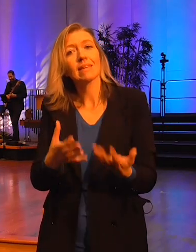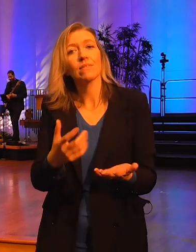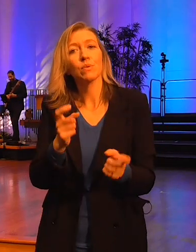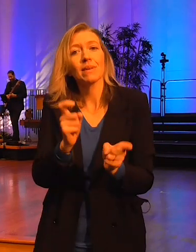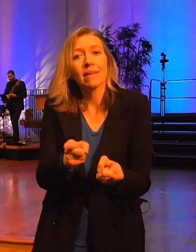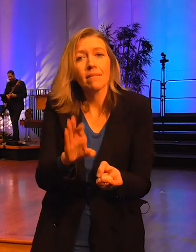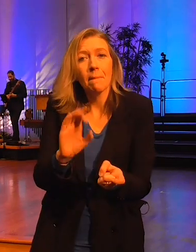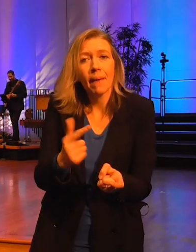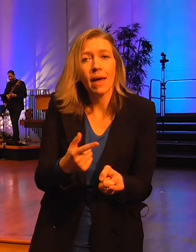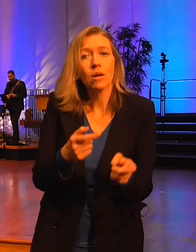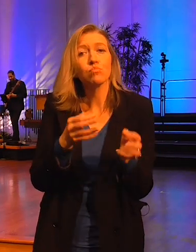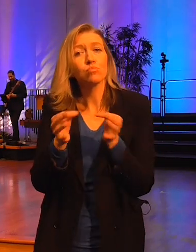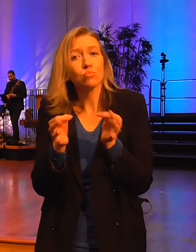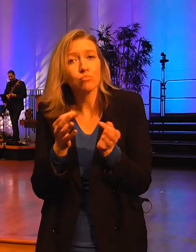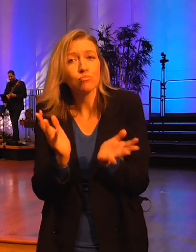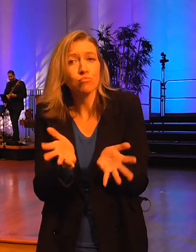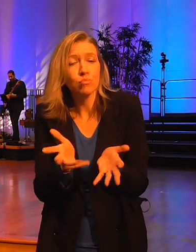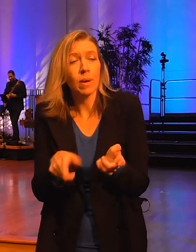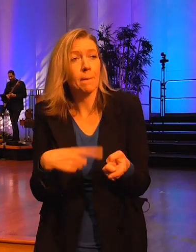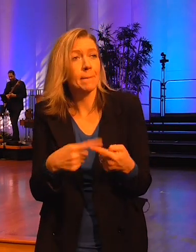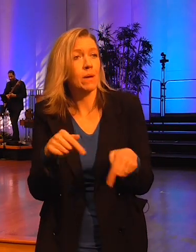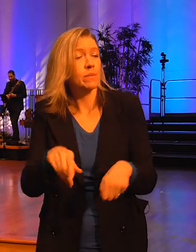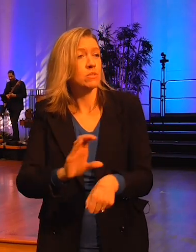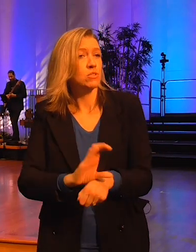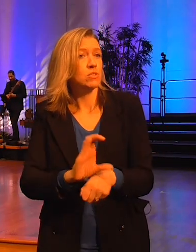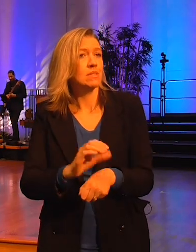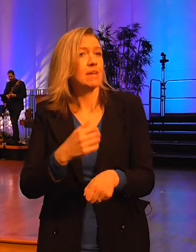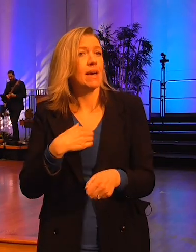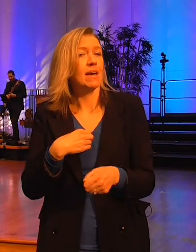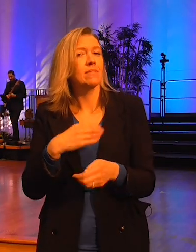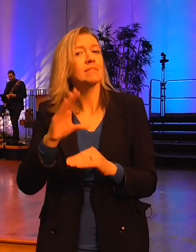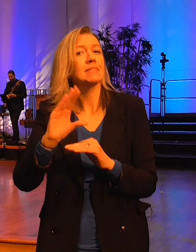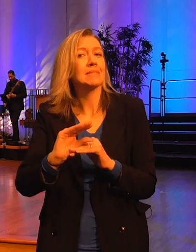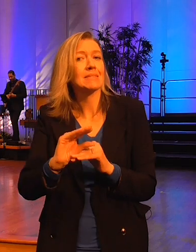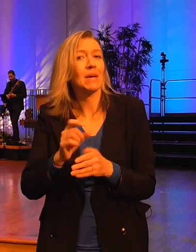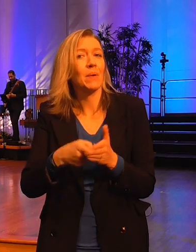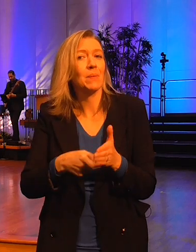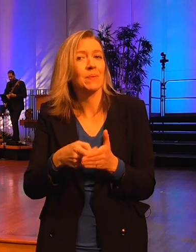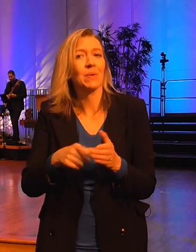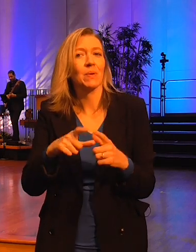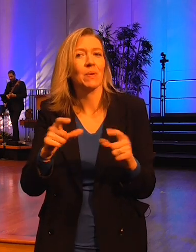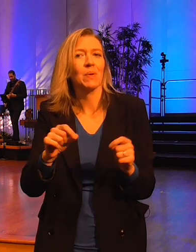Mile High we've got some discount C coupons in there and also our amazing practitioners